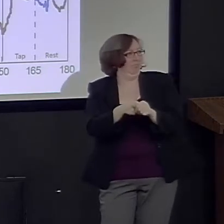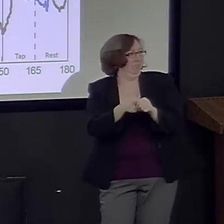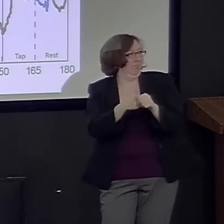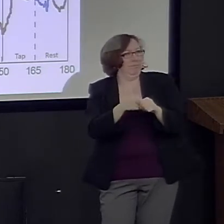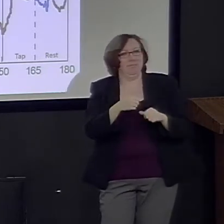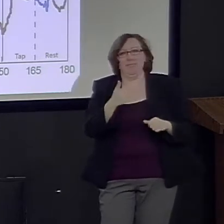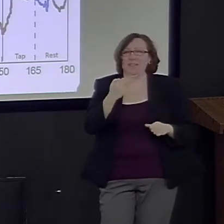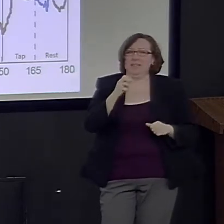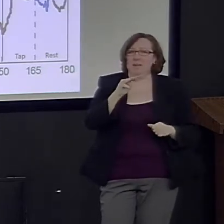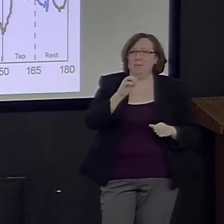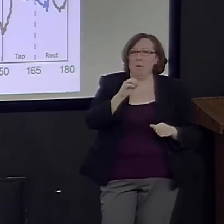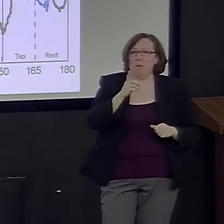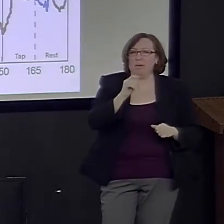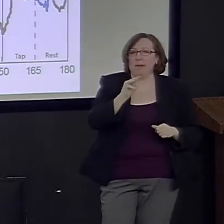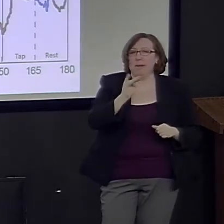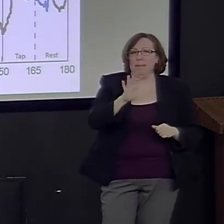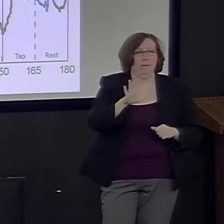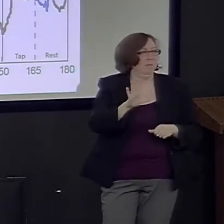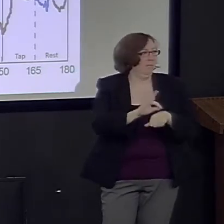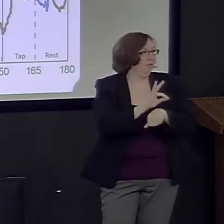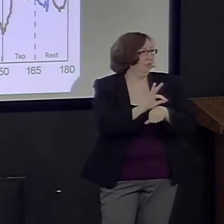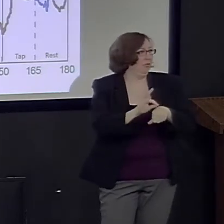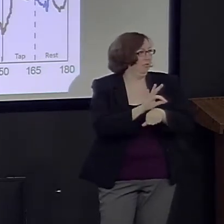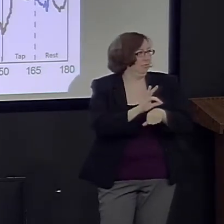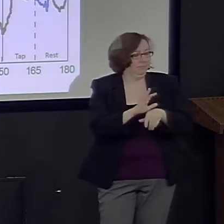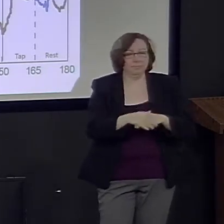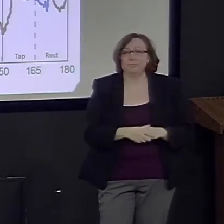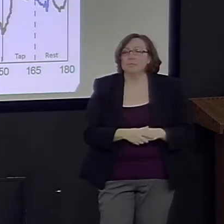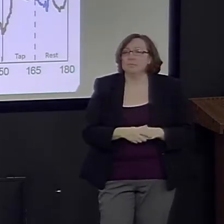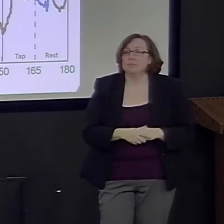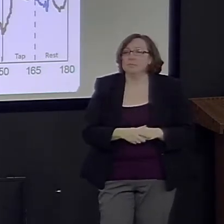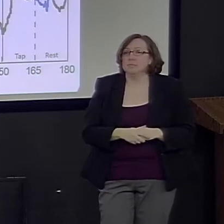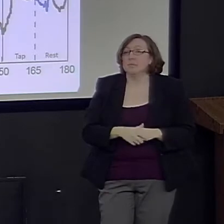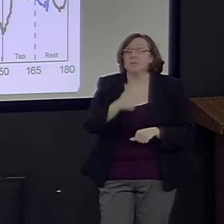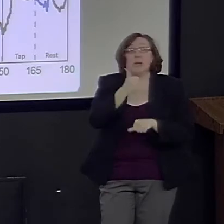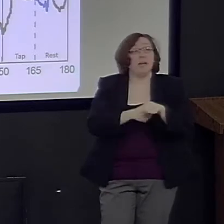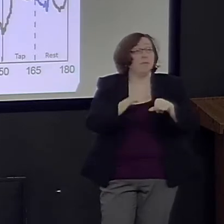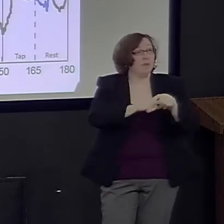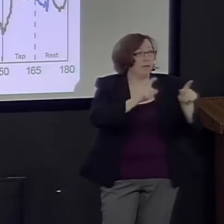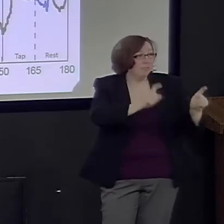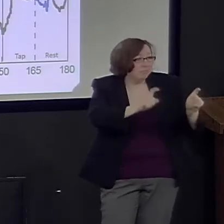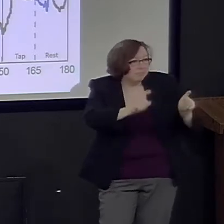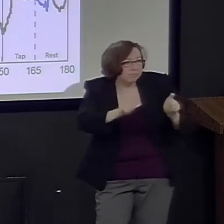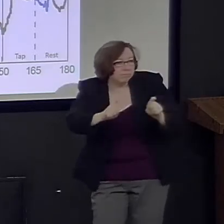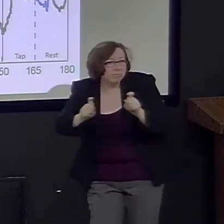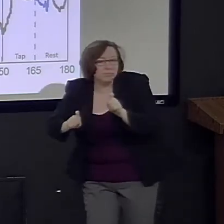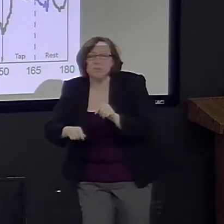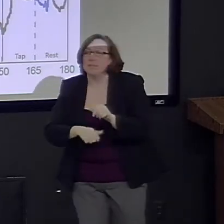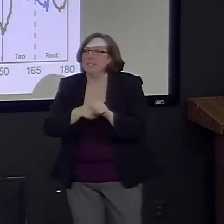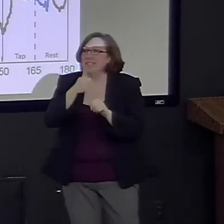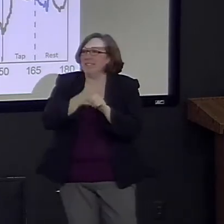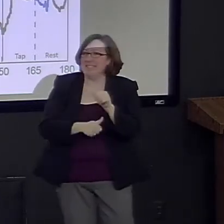And so for every run of data, for every experiment that we do,